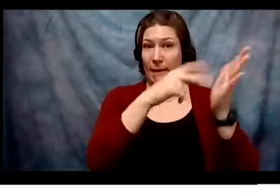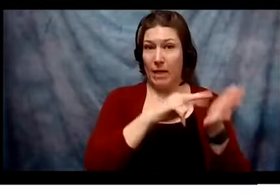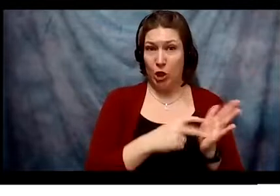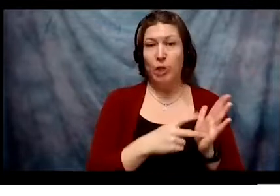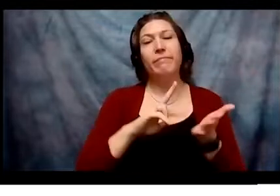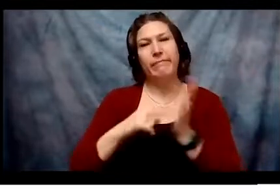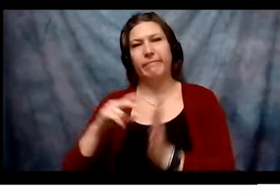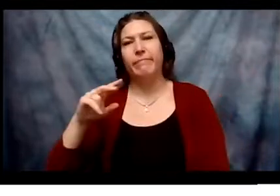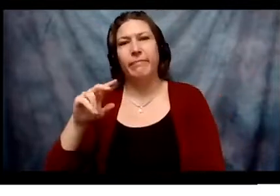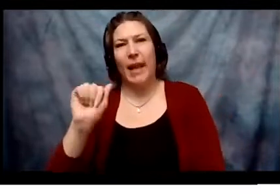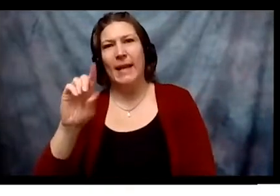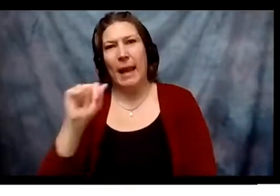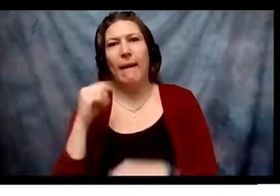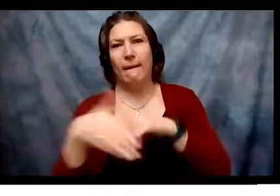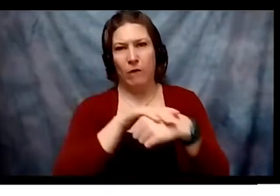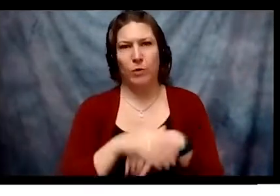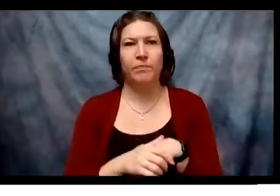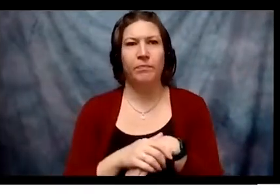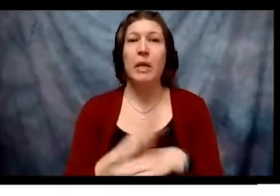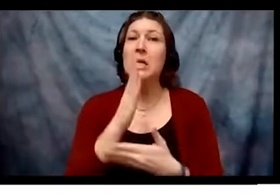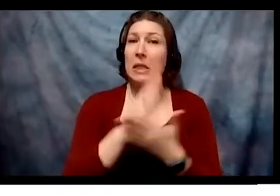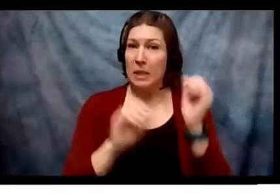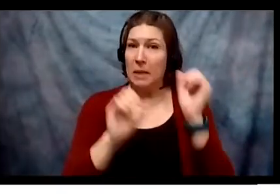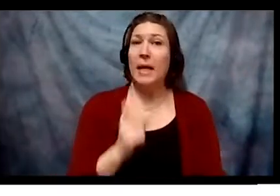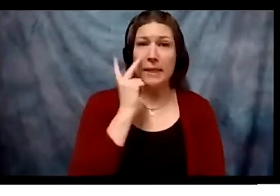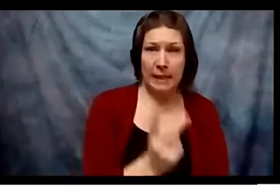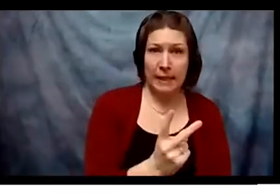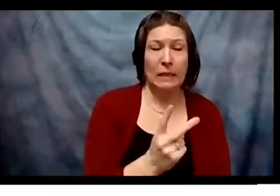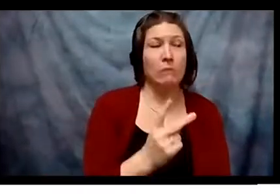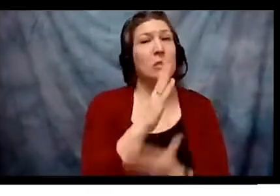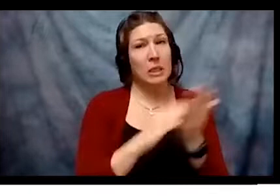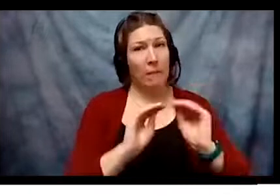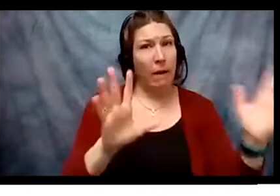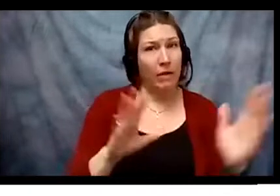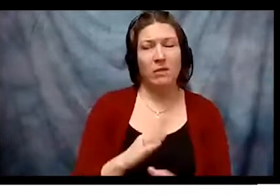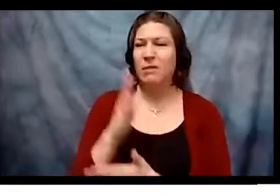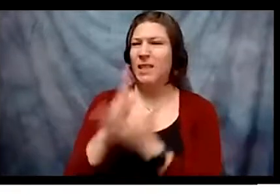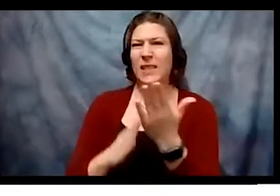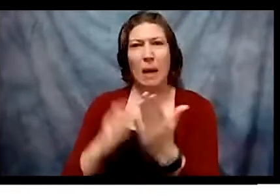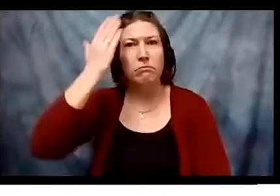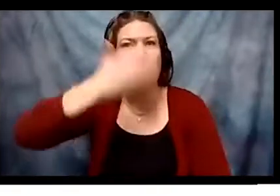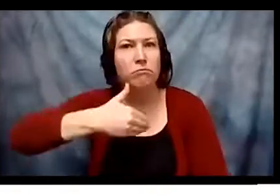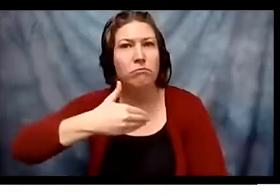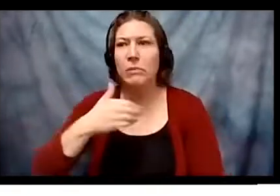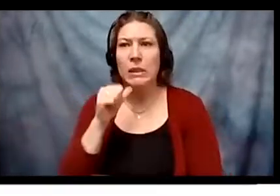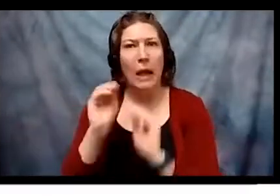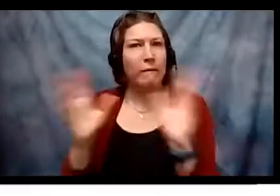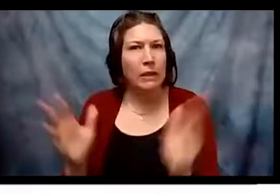while others are not visible or not obvious. So it is very important to always believe